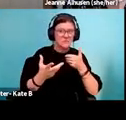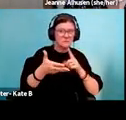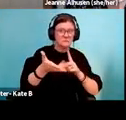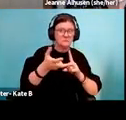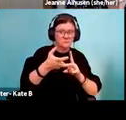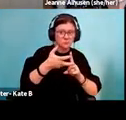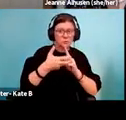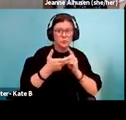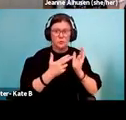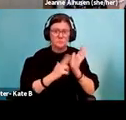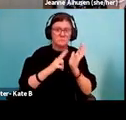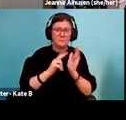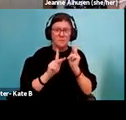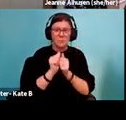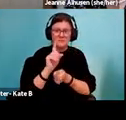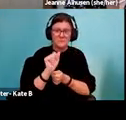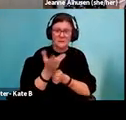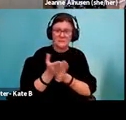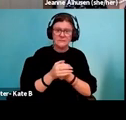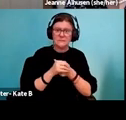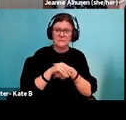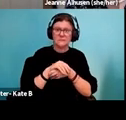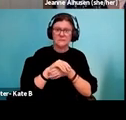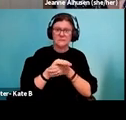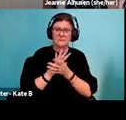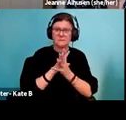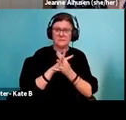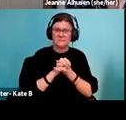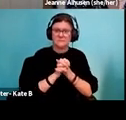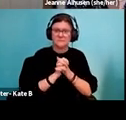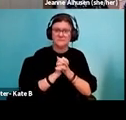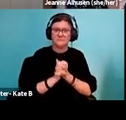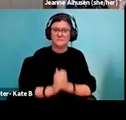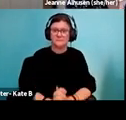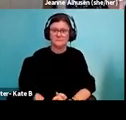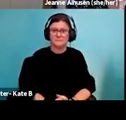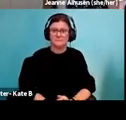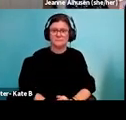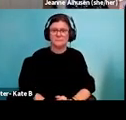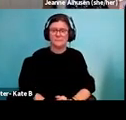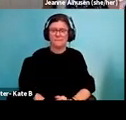some great experience in that area?